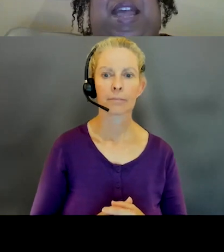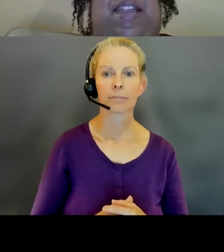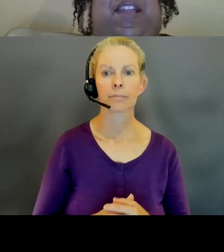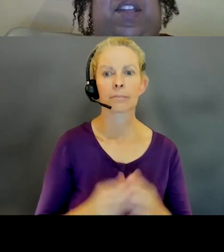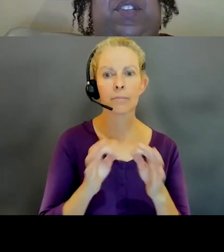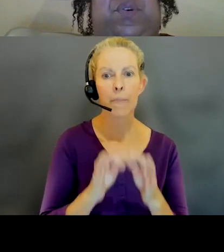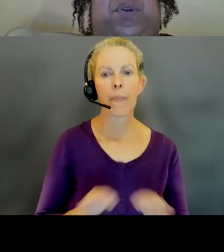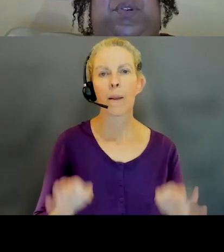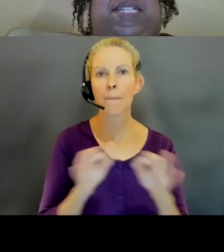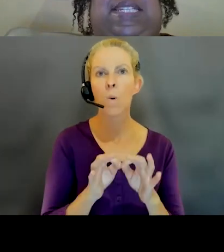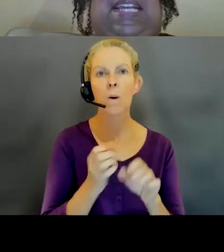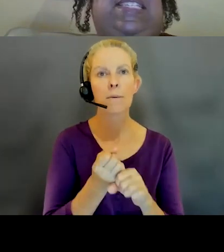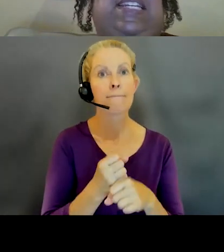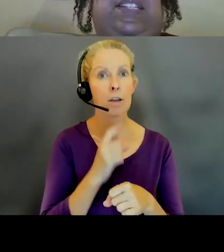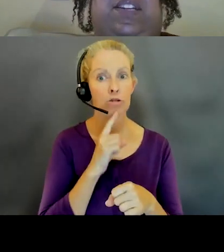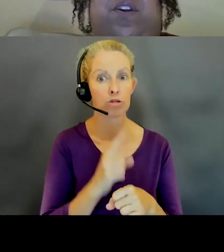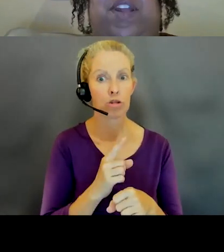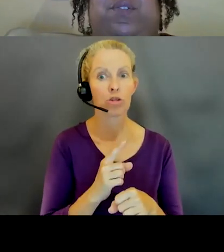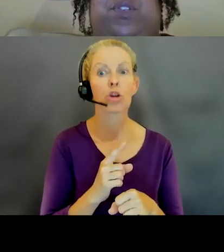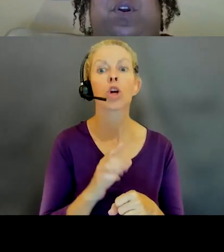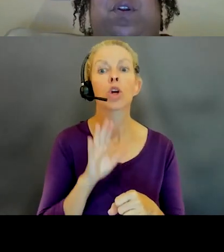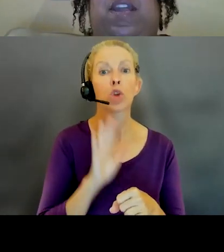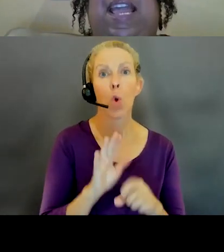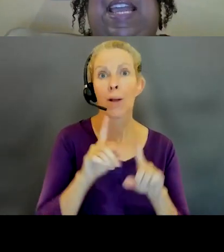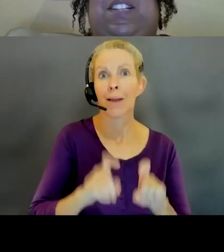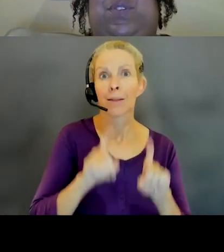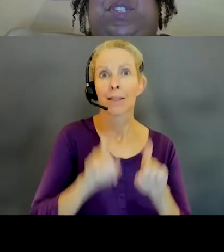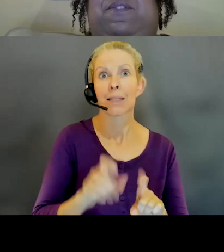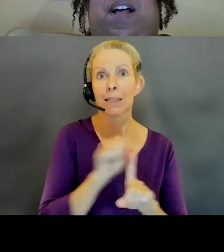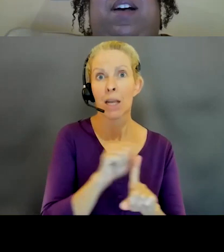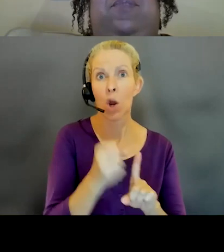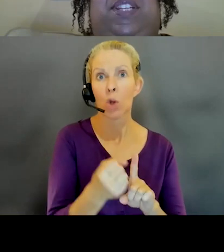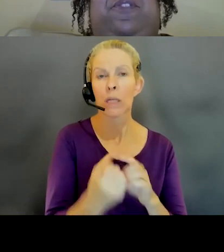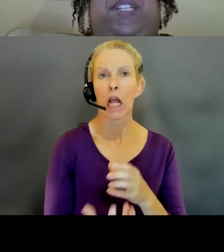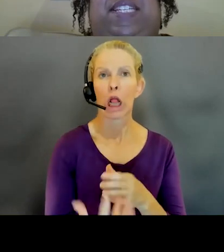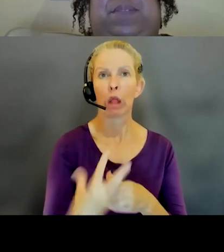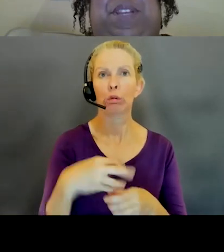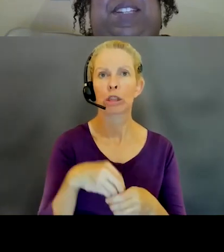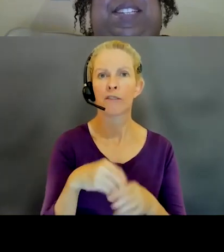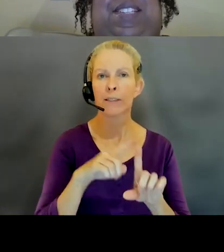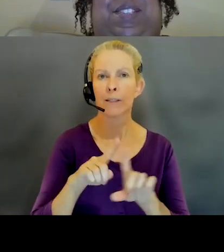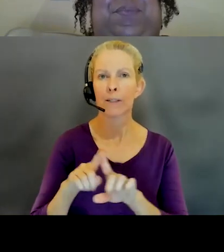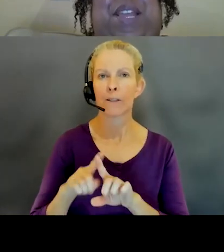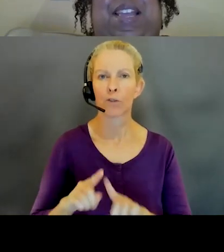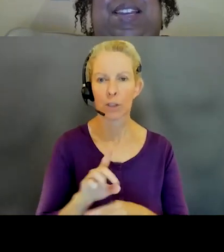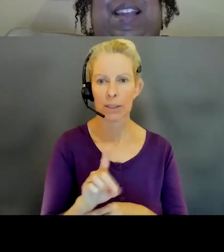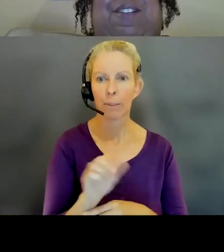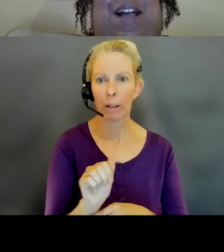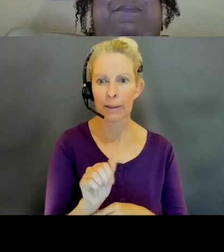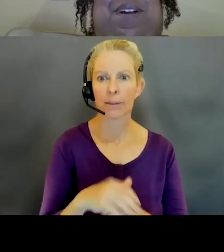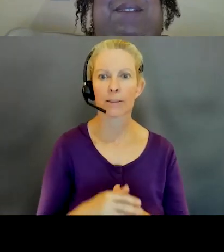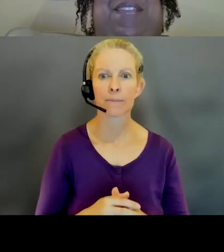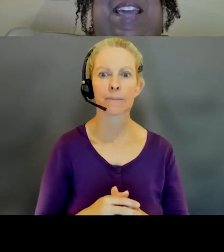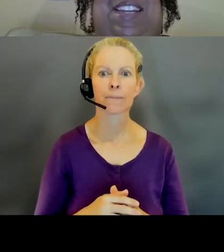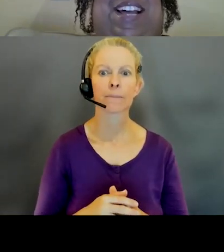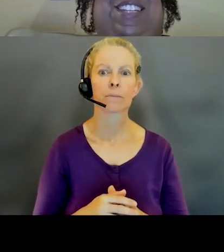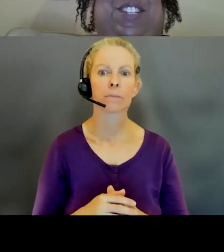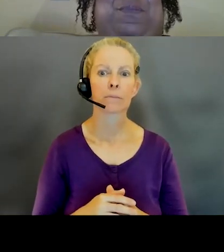that your testing scenarios are inclusive of different disabilities. Now, I am getting a little